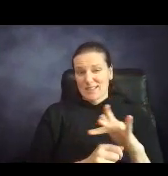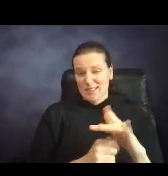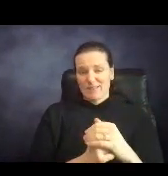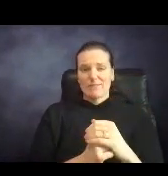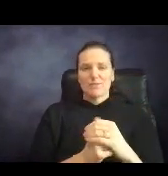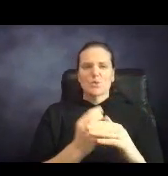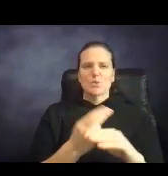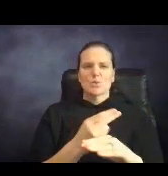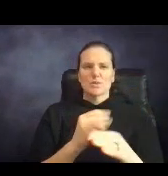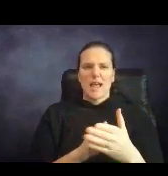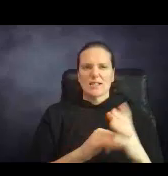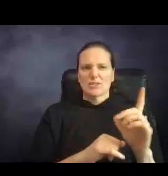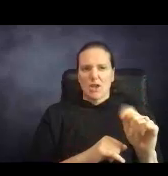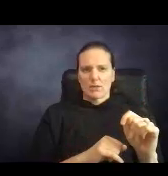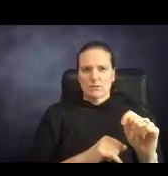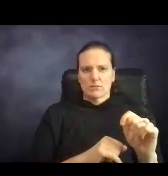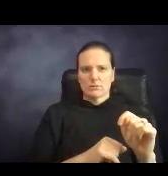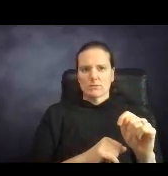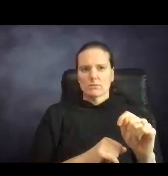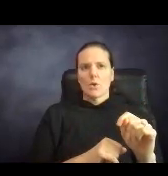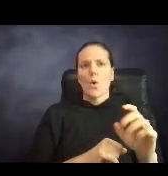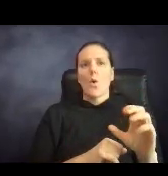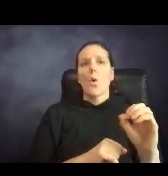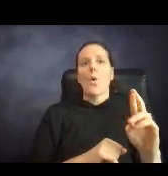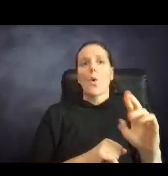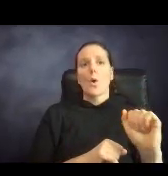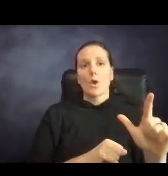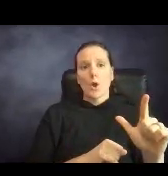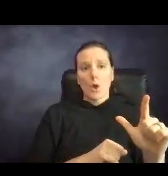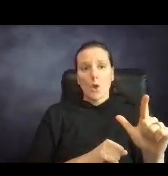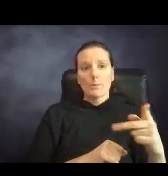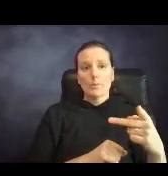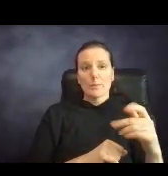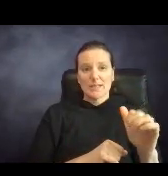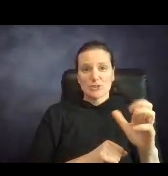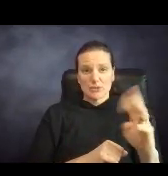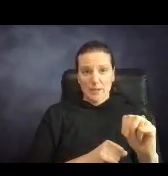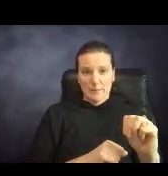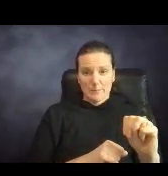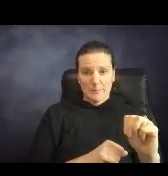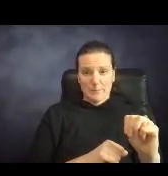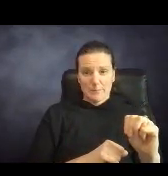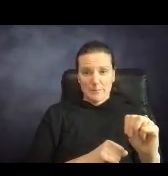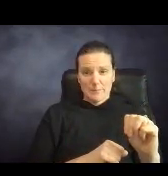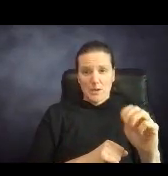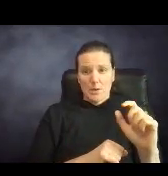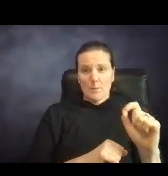to 200 milligram cap at night. Topical transdermal testosterone cream 0.2% to 1.0%.